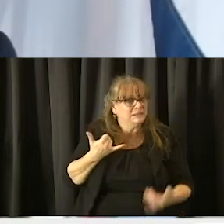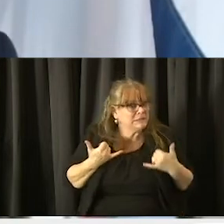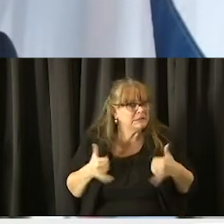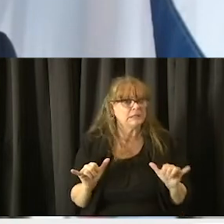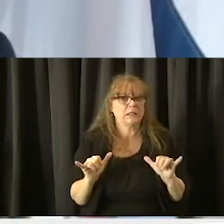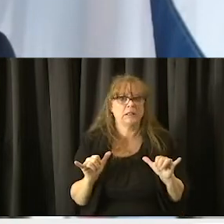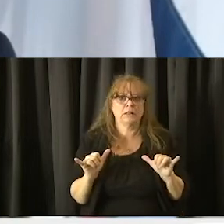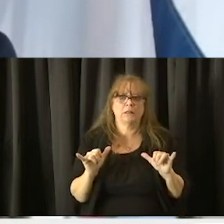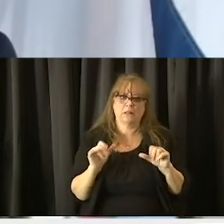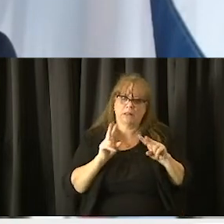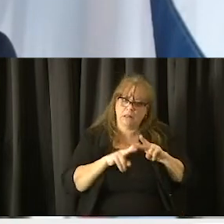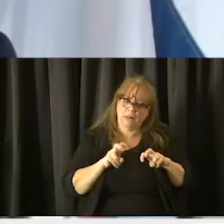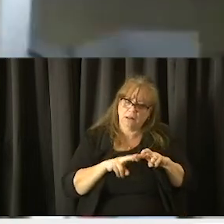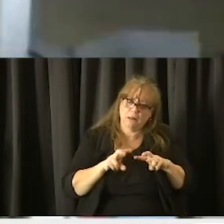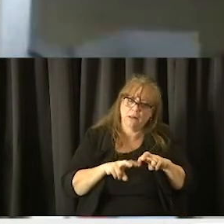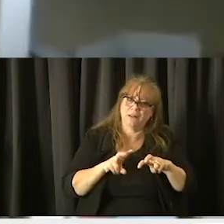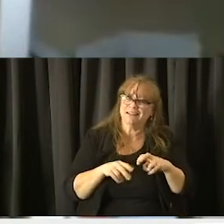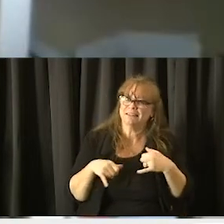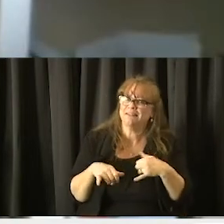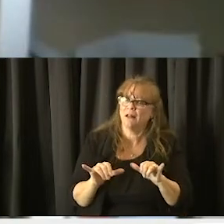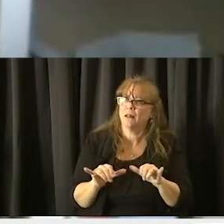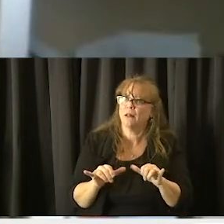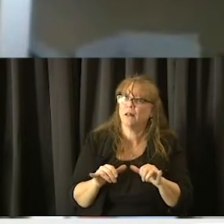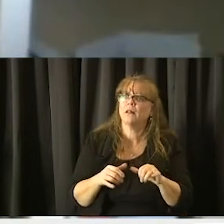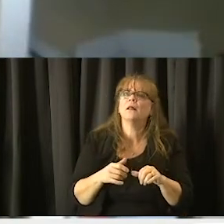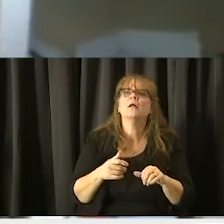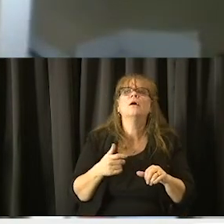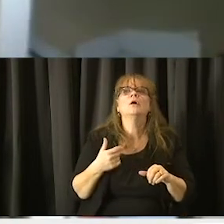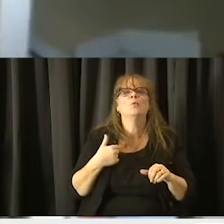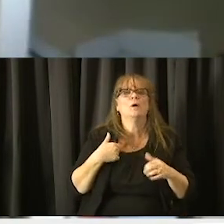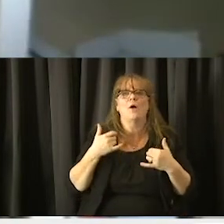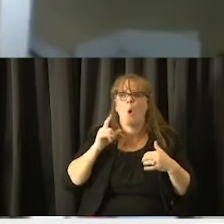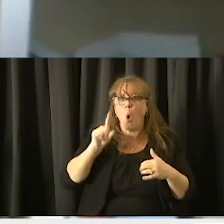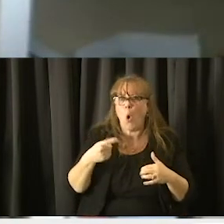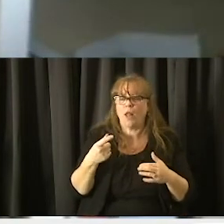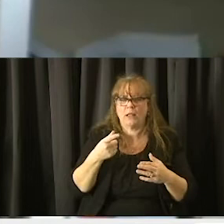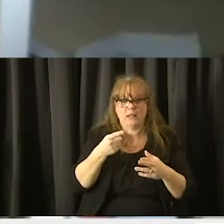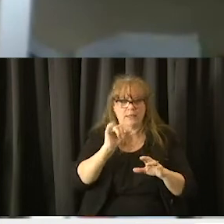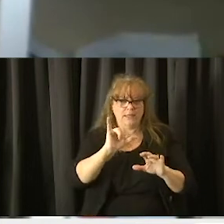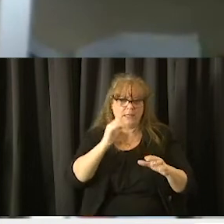so it's a great question it's a question that people are still trying to tease out and so at